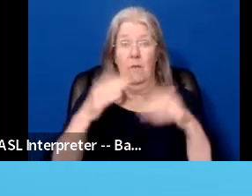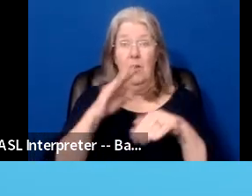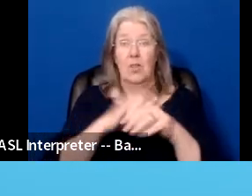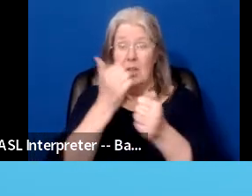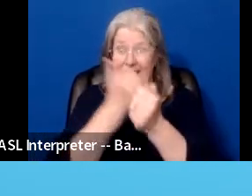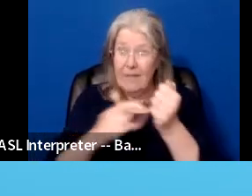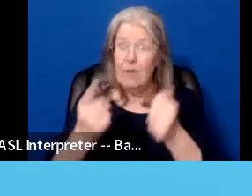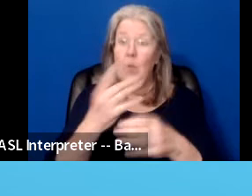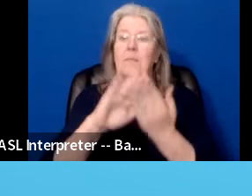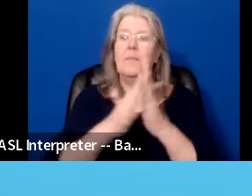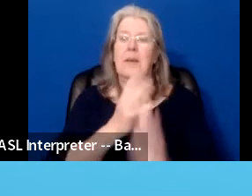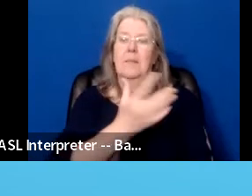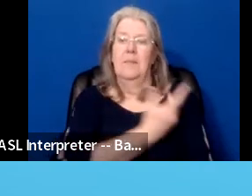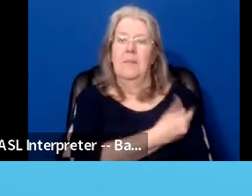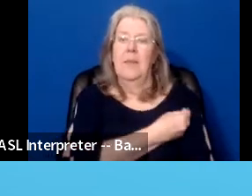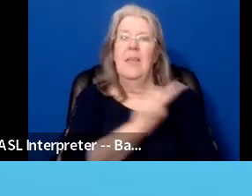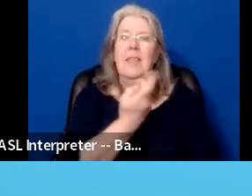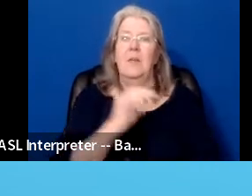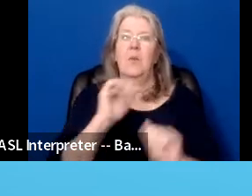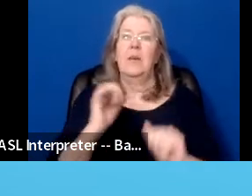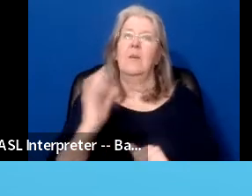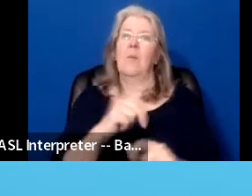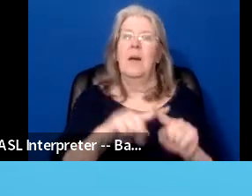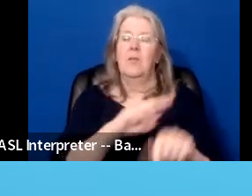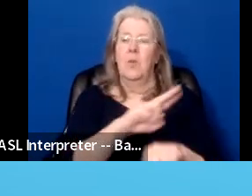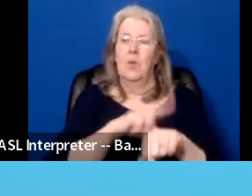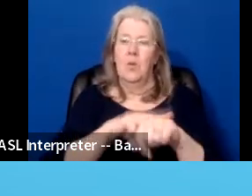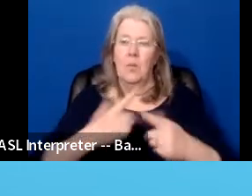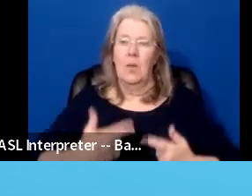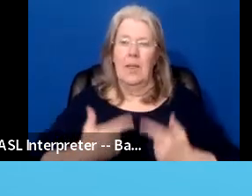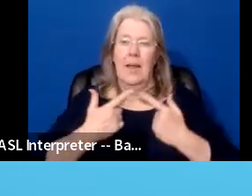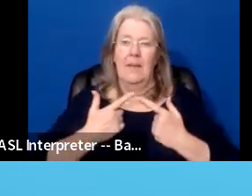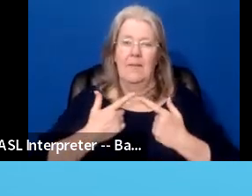then we can all go back to living our normal lives and so it's just like with the flu.